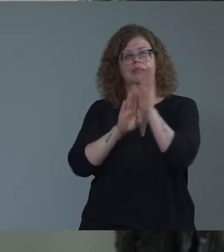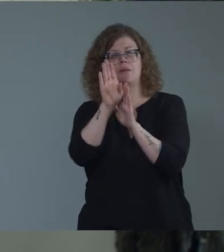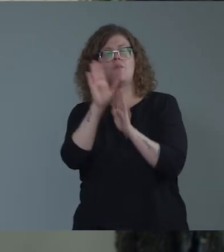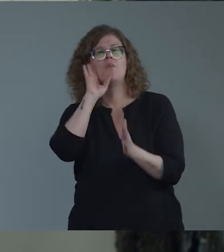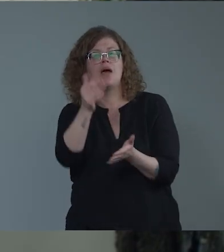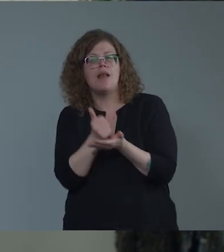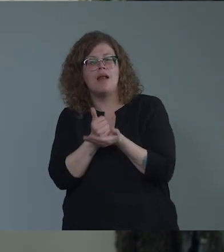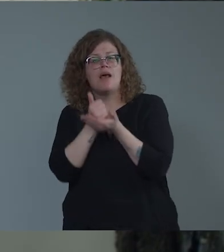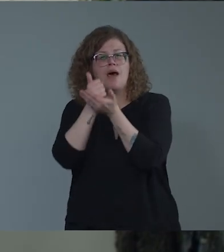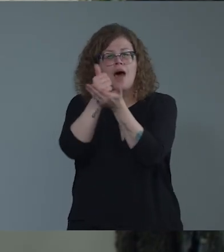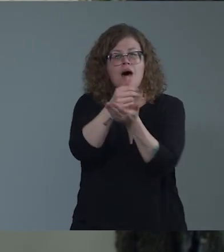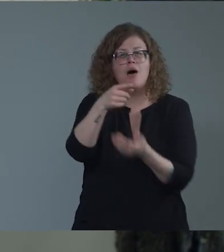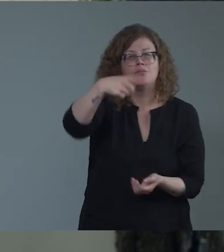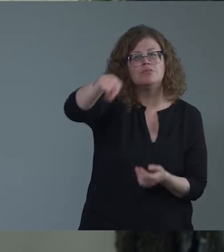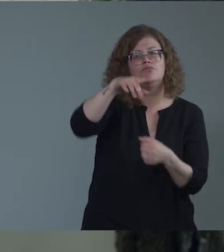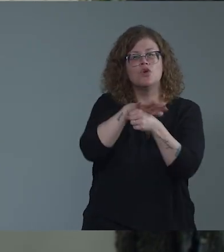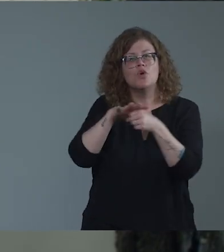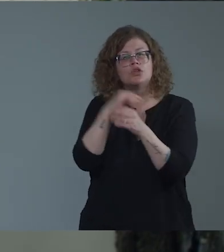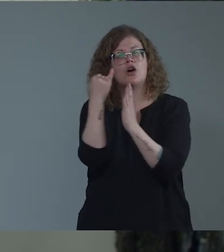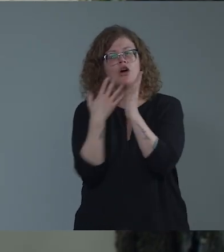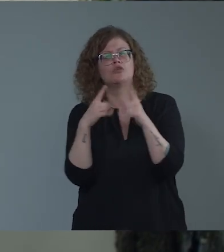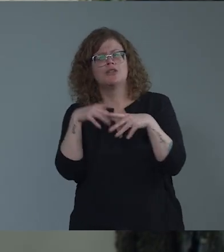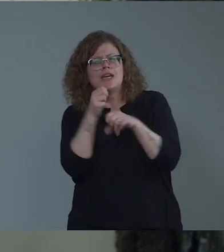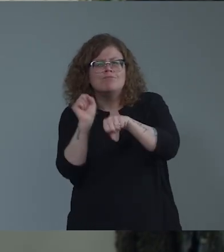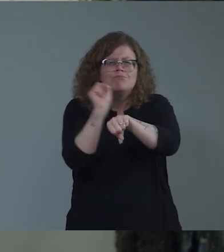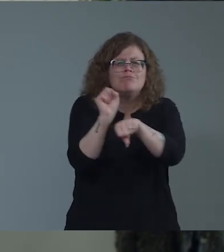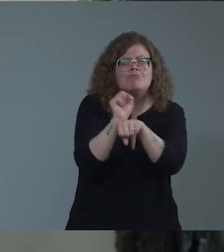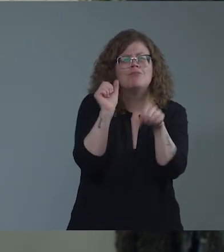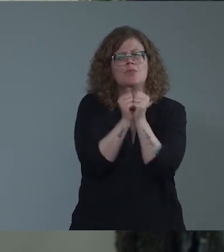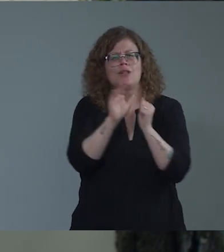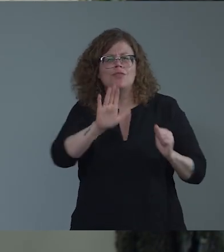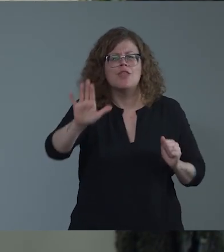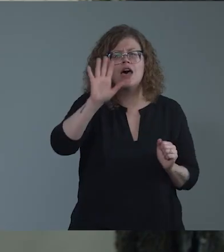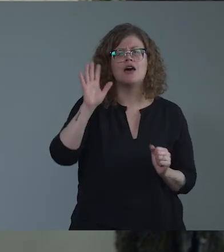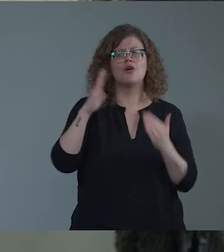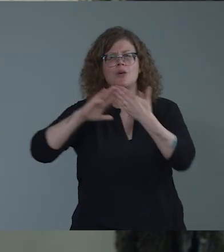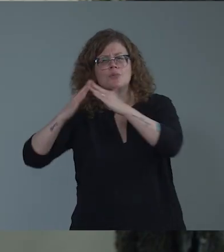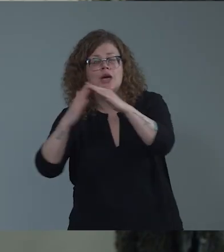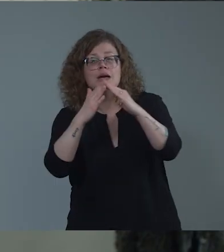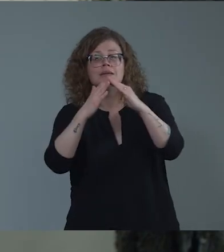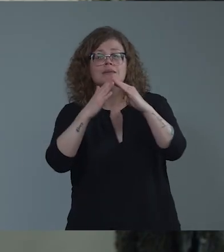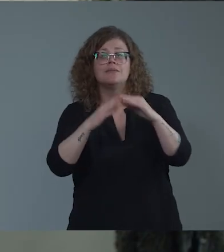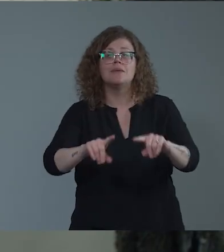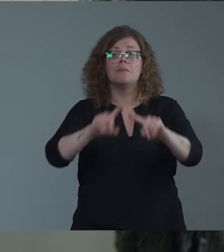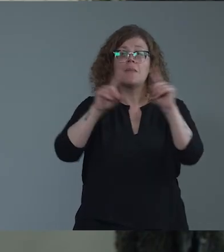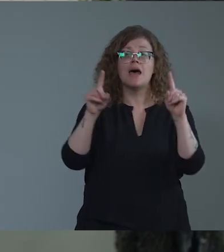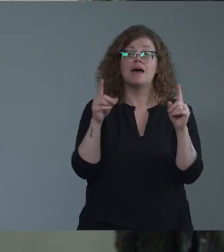You know, people often will say they want to see more local talent. And, and that is absolutely one of the fundamental